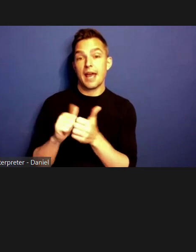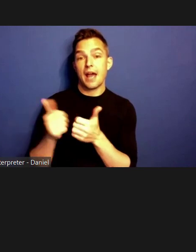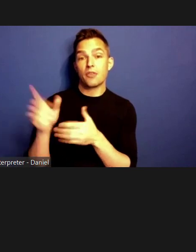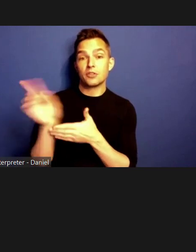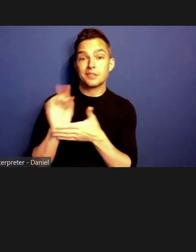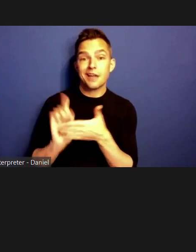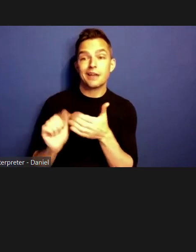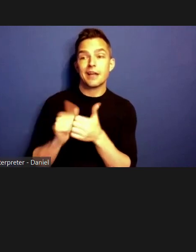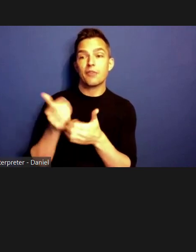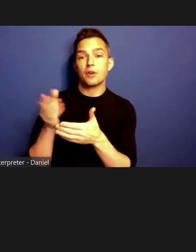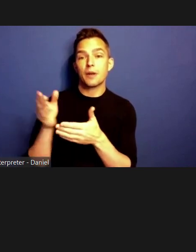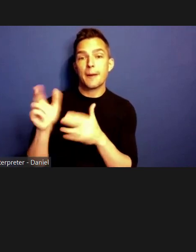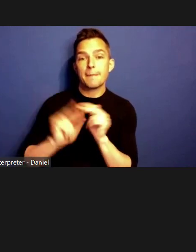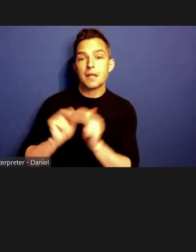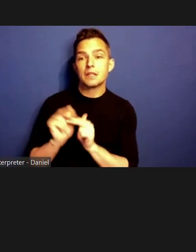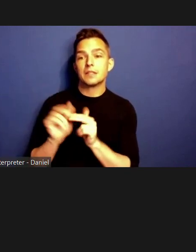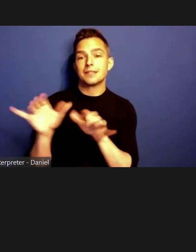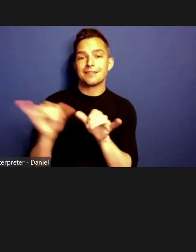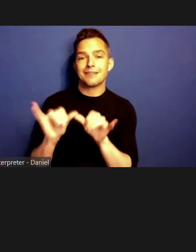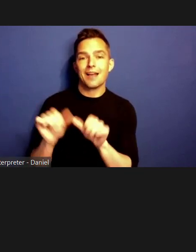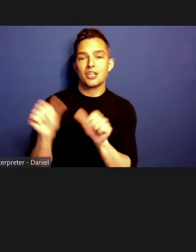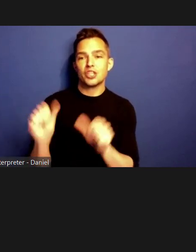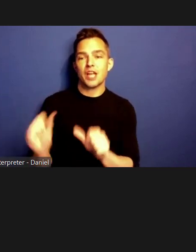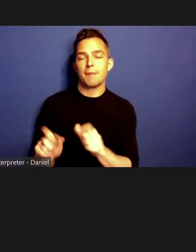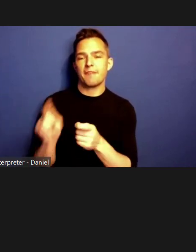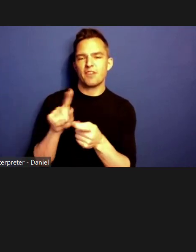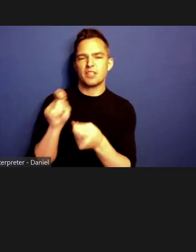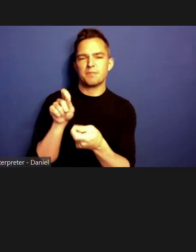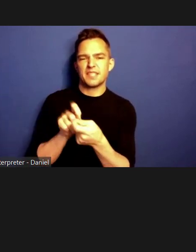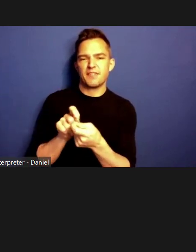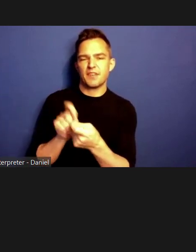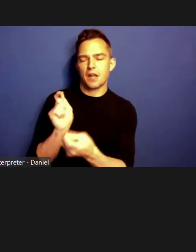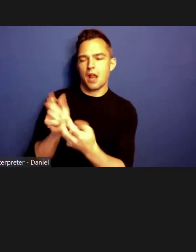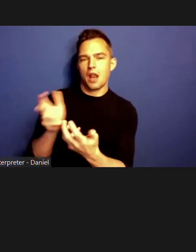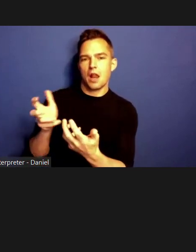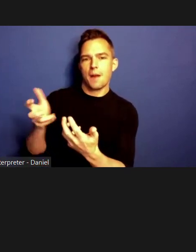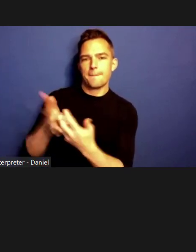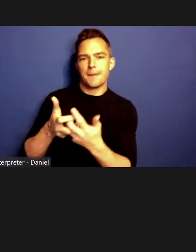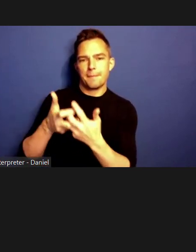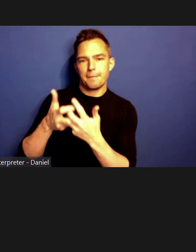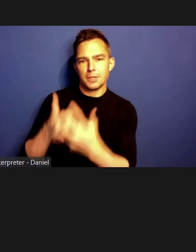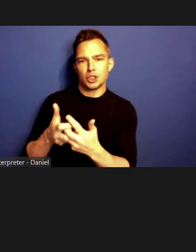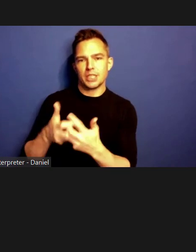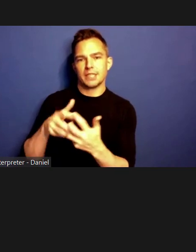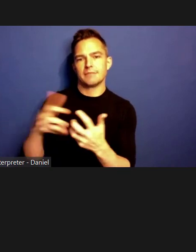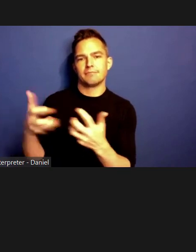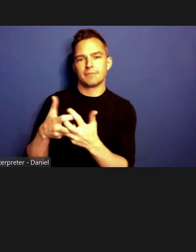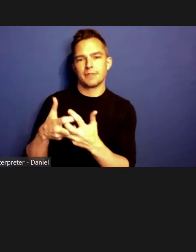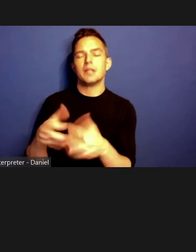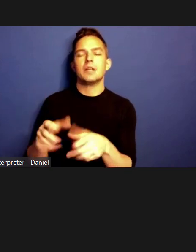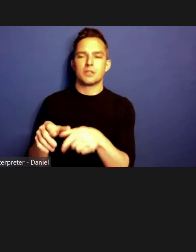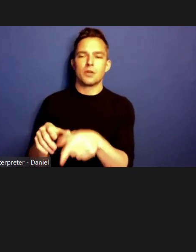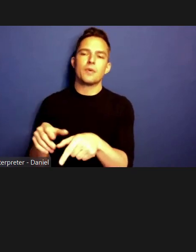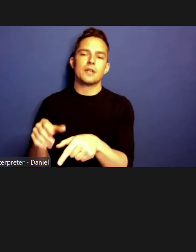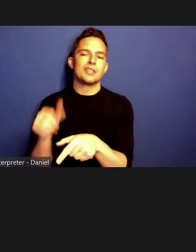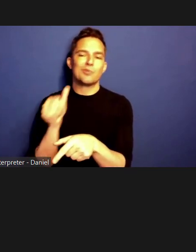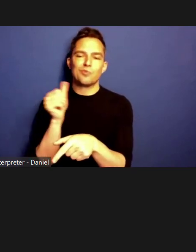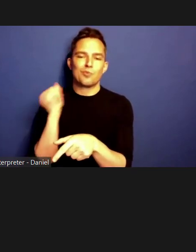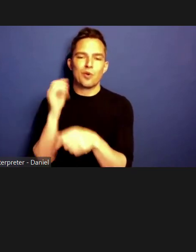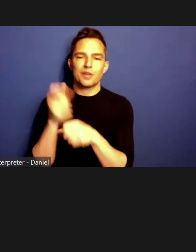specific to the machine and you will not get accurate results if you use them interchangeably between machines.